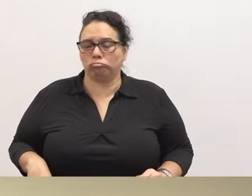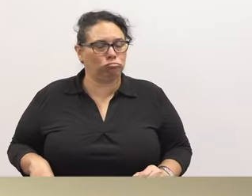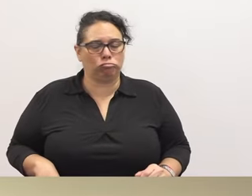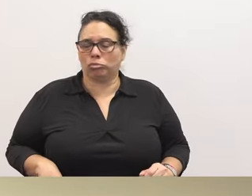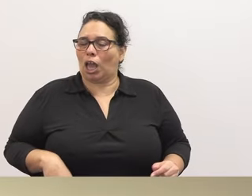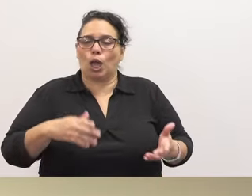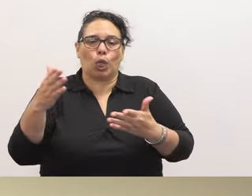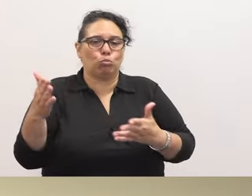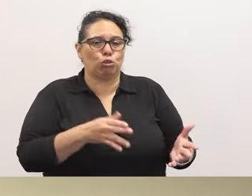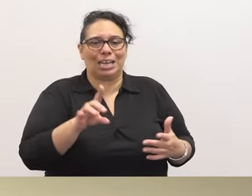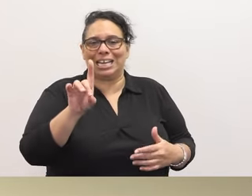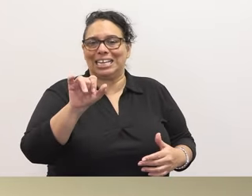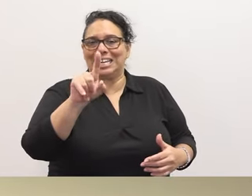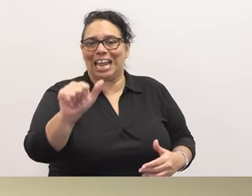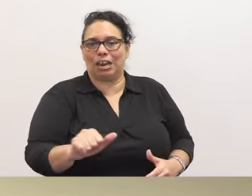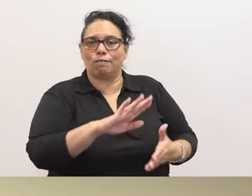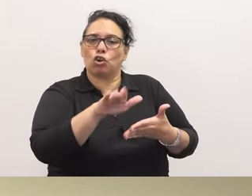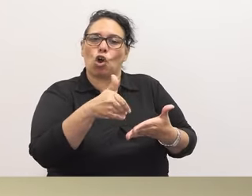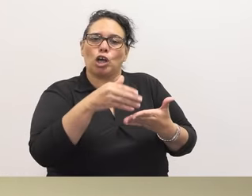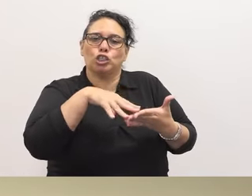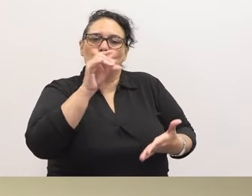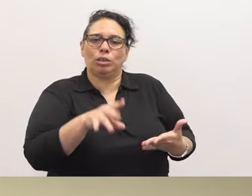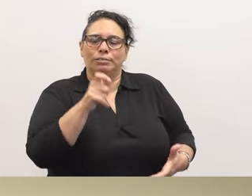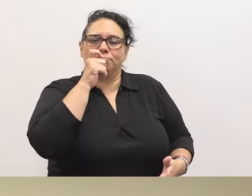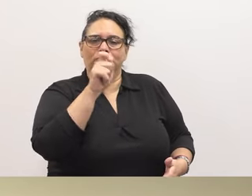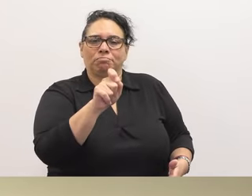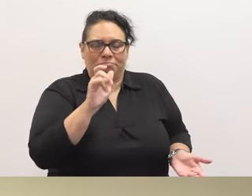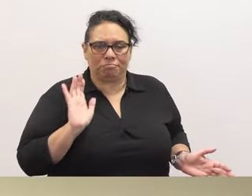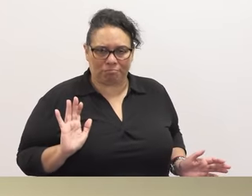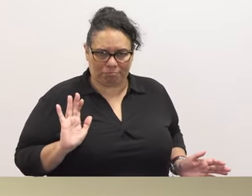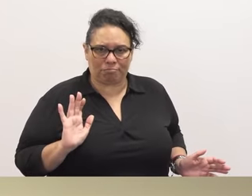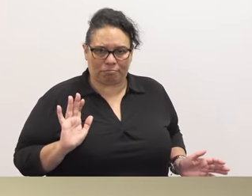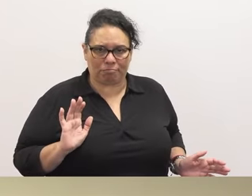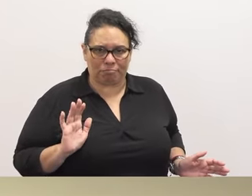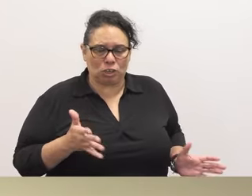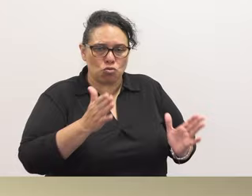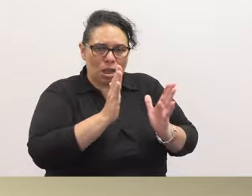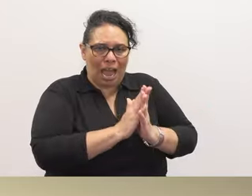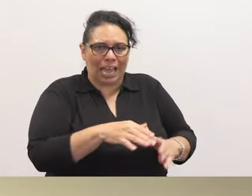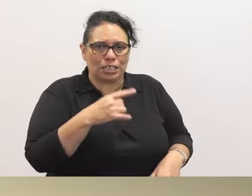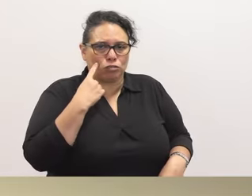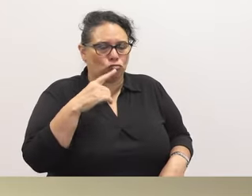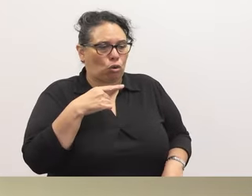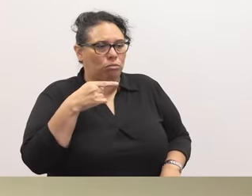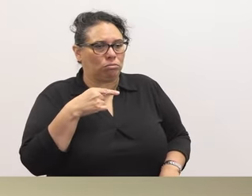what you asked for. And so if what you ask for is information about all students, then you should expect that if what you ask for is information